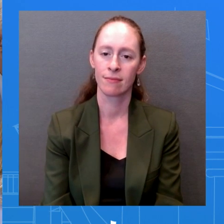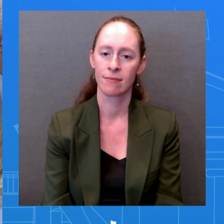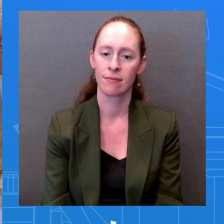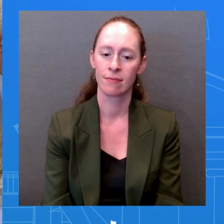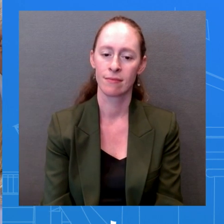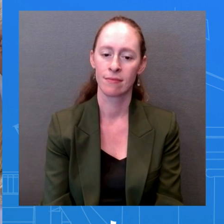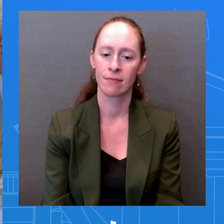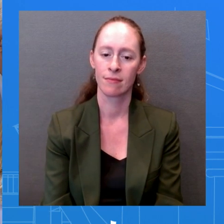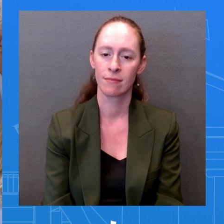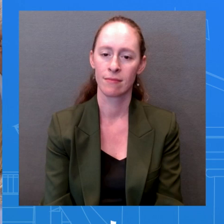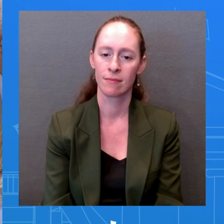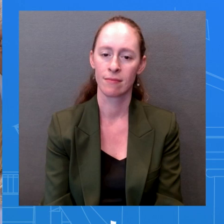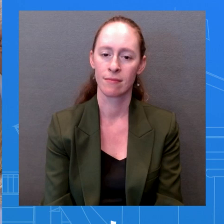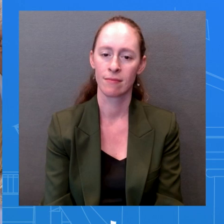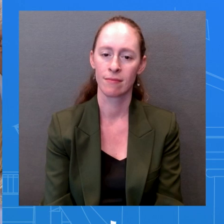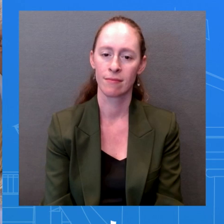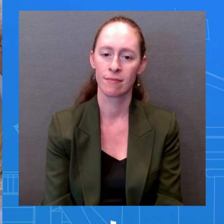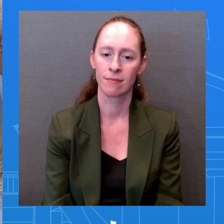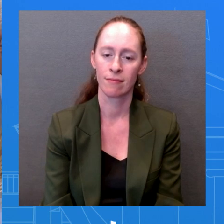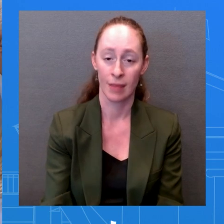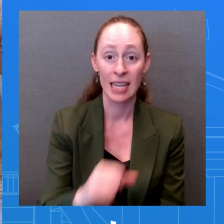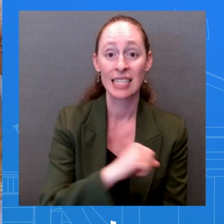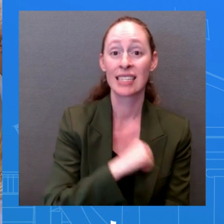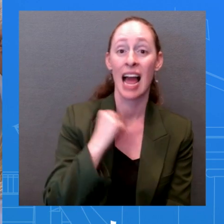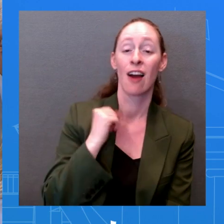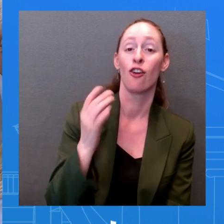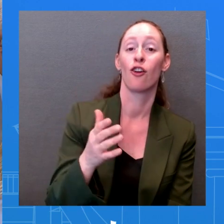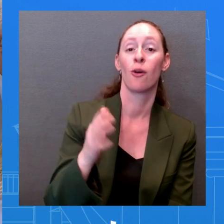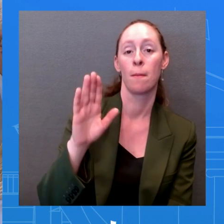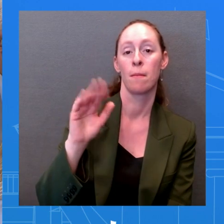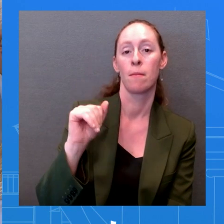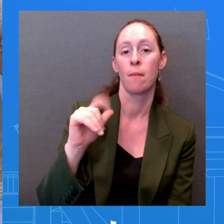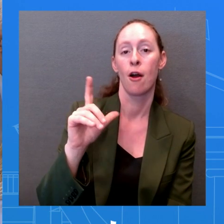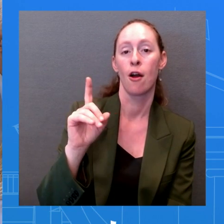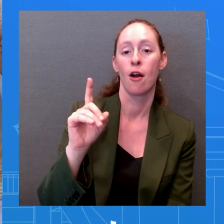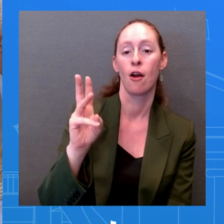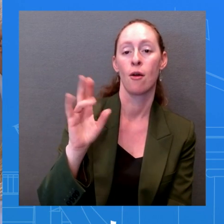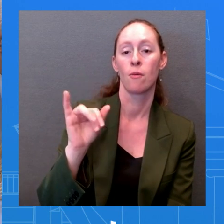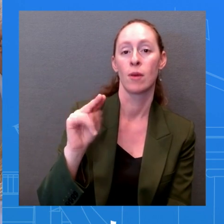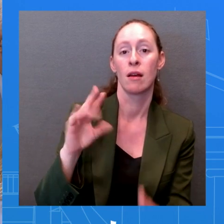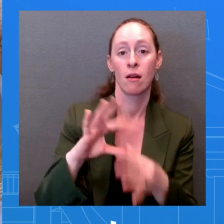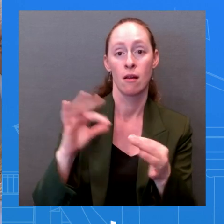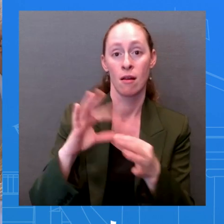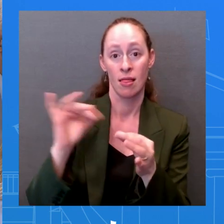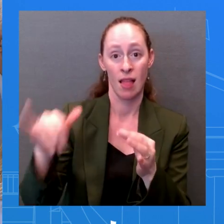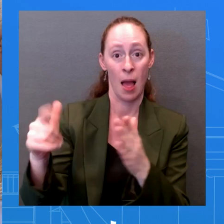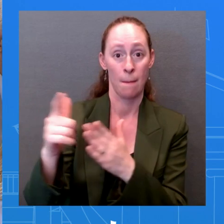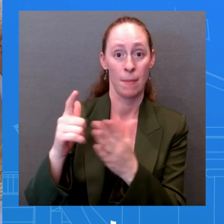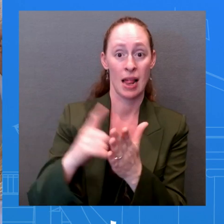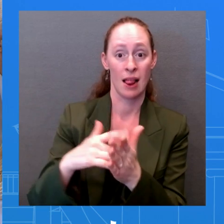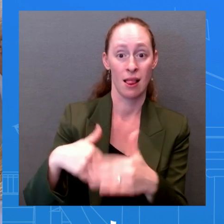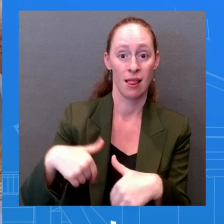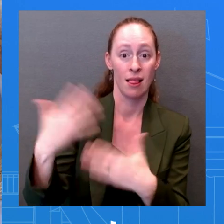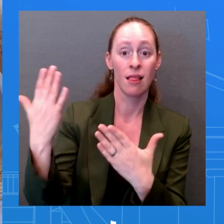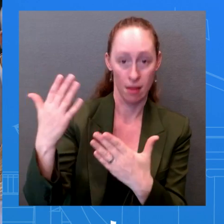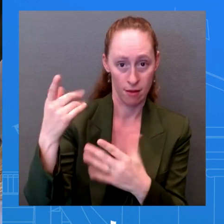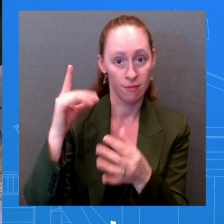and that she's confident that it will pass at that point, signaling, I suppose, that they think the Republican votes will be available after the election, not before.